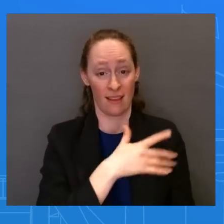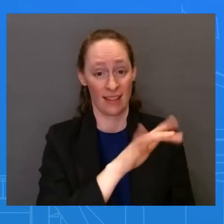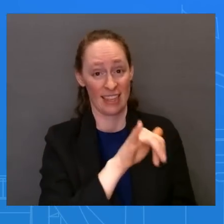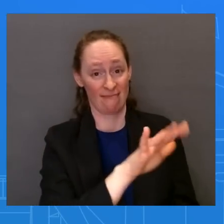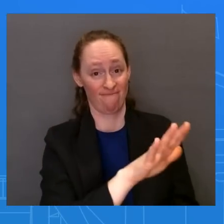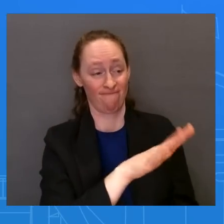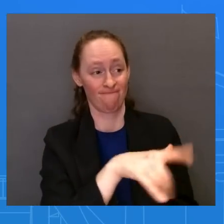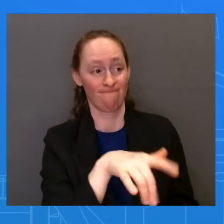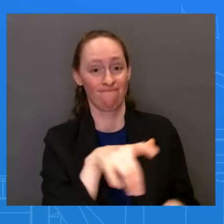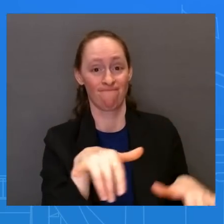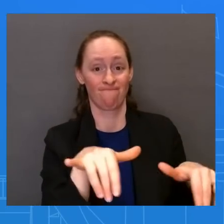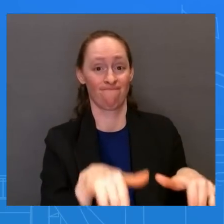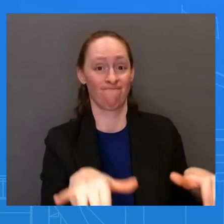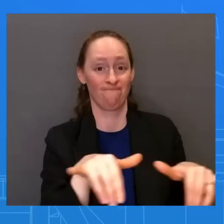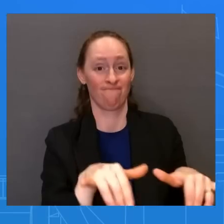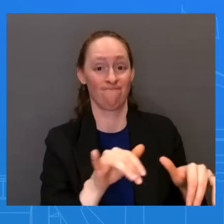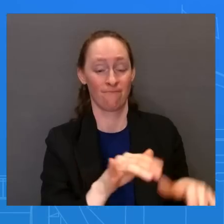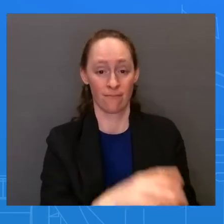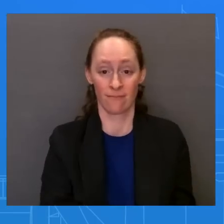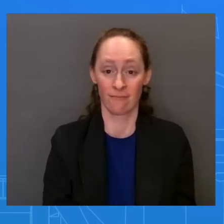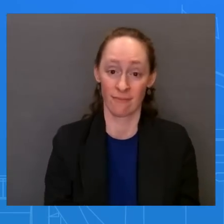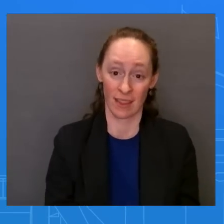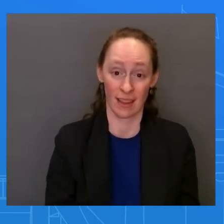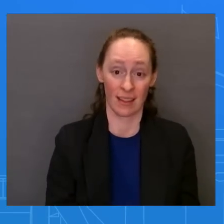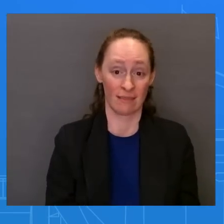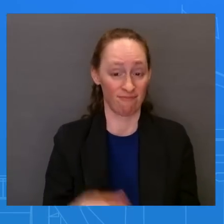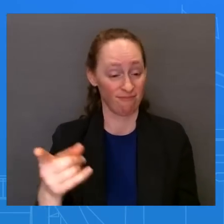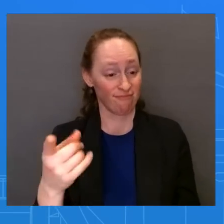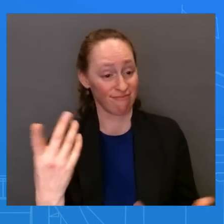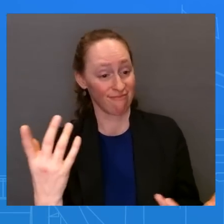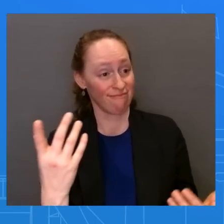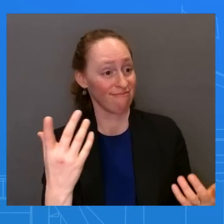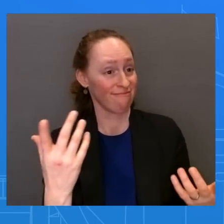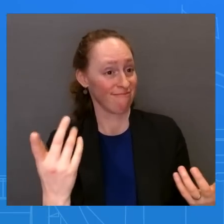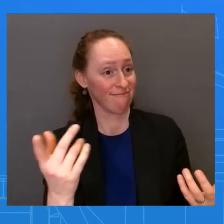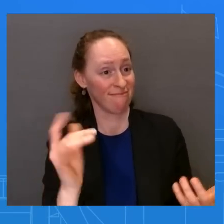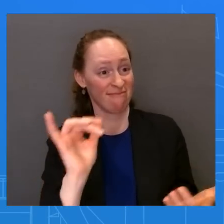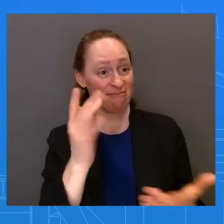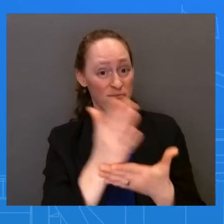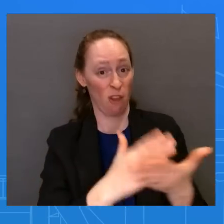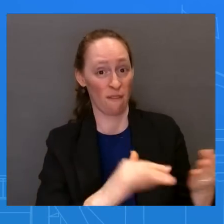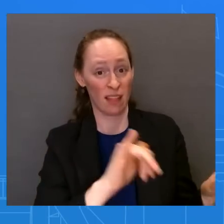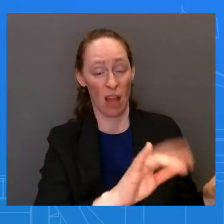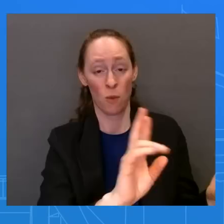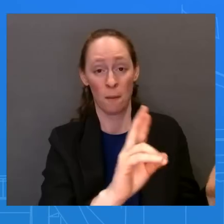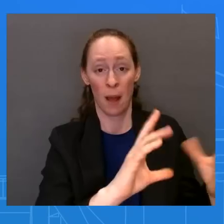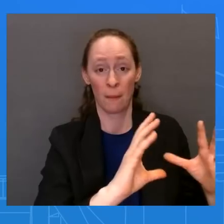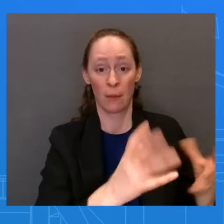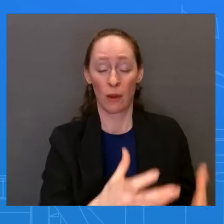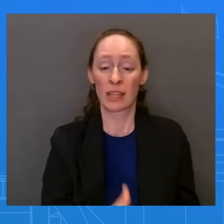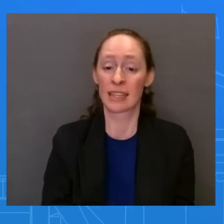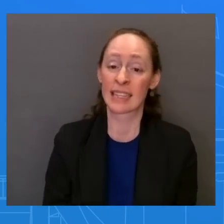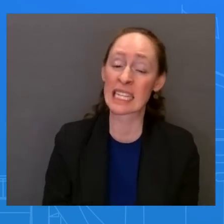But sadly, we have seen that they feel they owe the American people, when it comes to standards, by the actions that they have taken